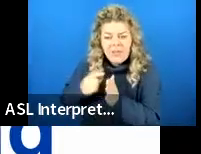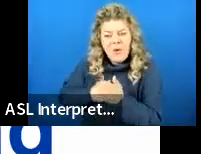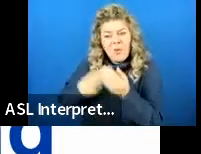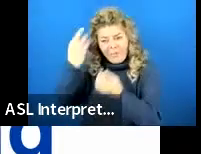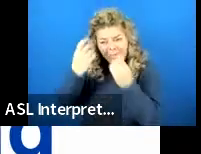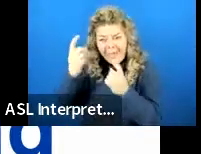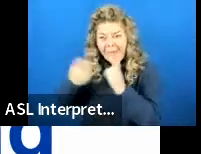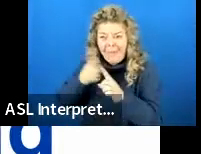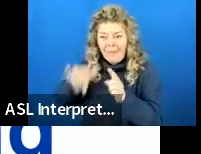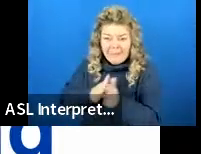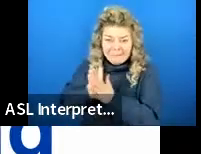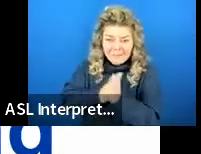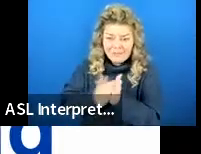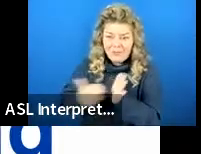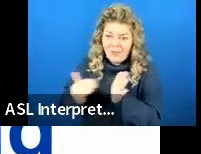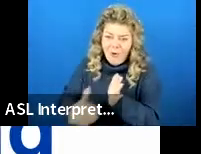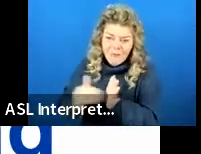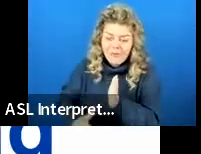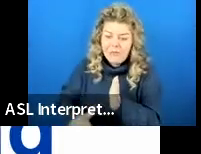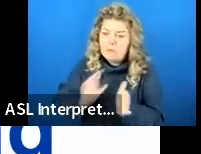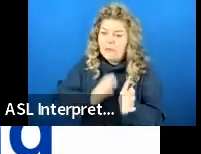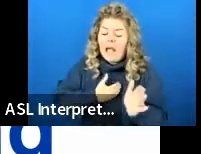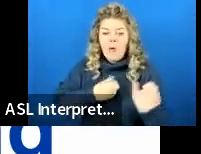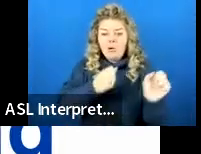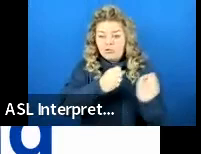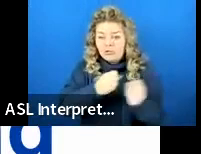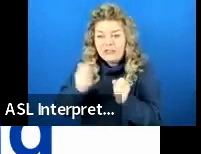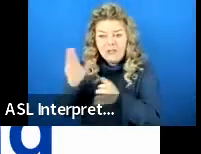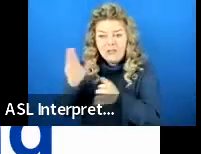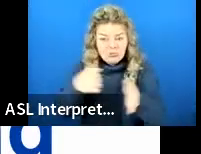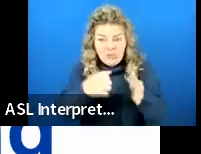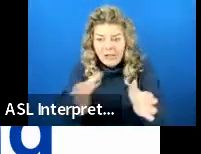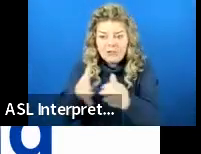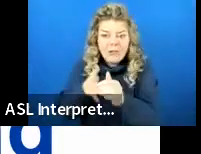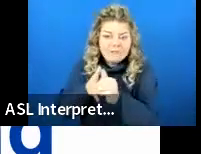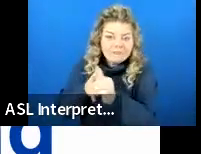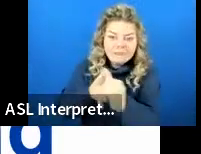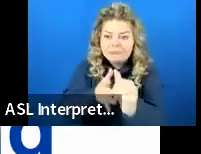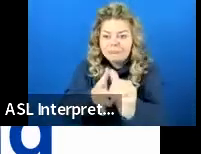It drives our strategic direction and we are very committed to being a community dedicated